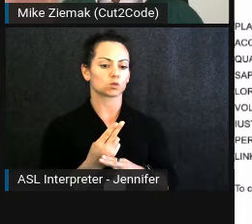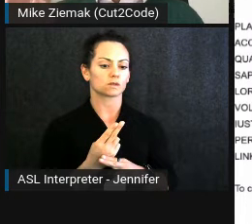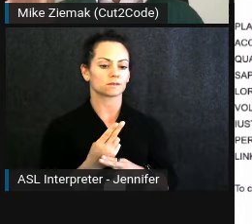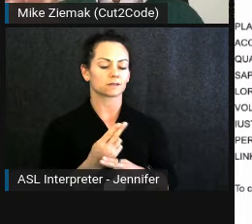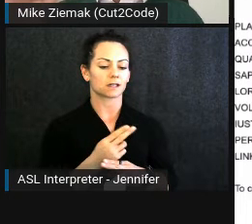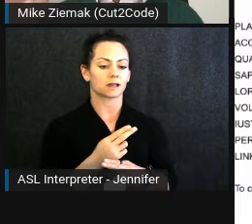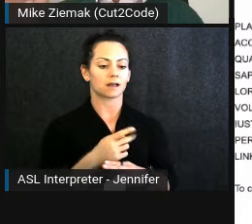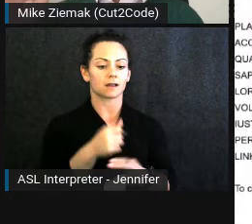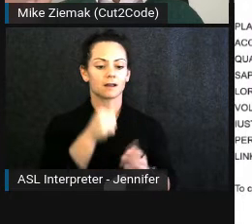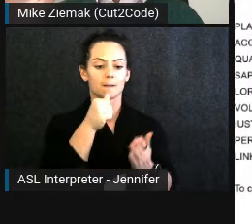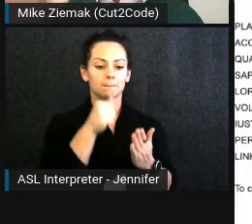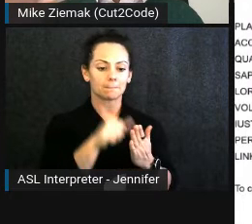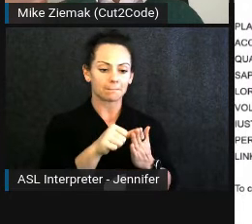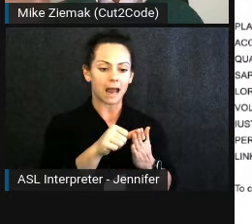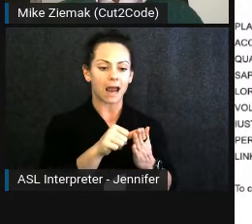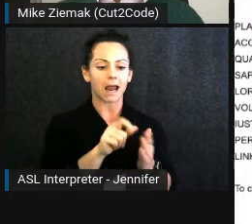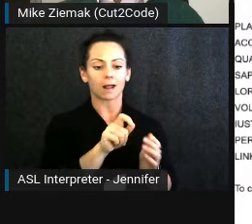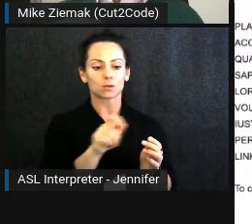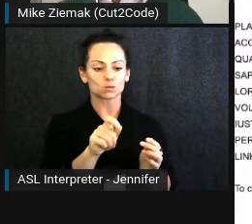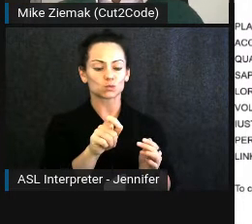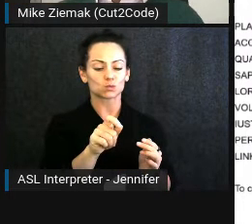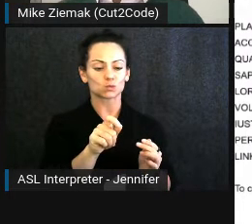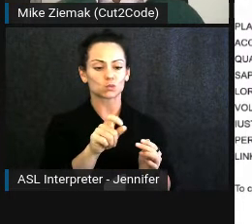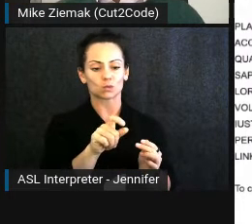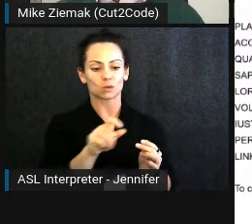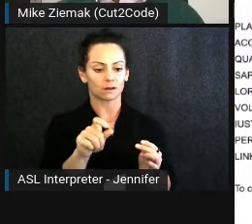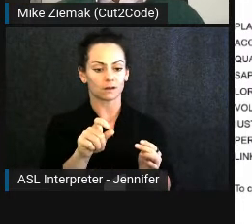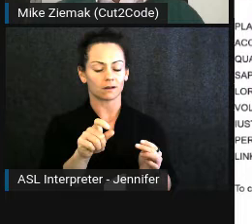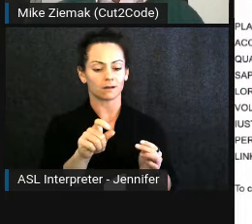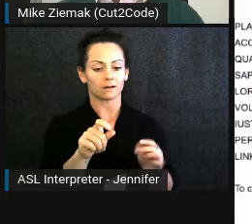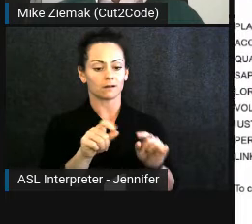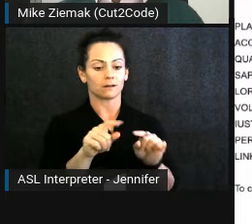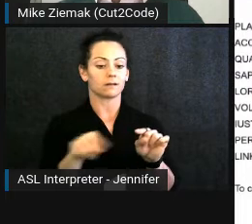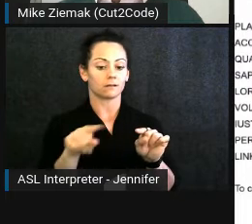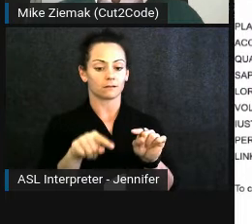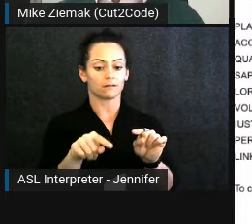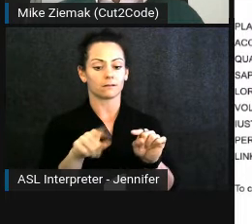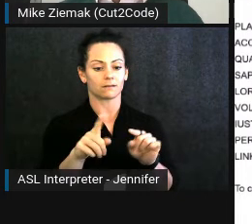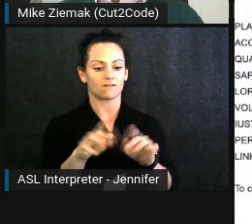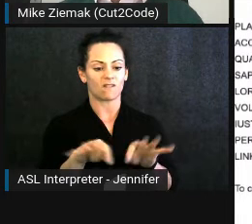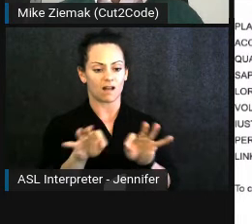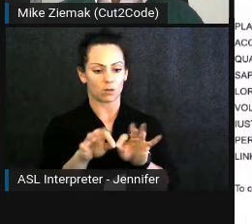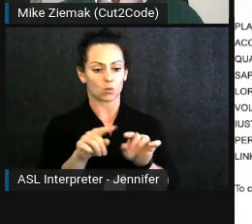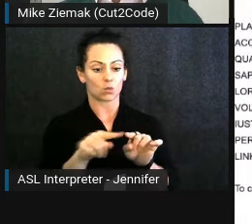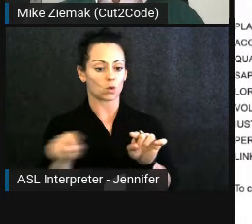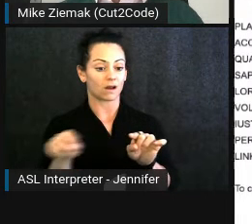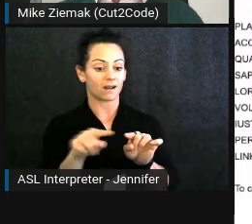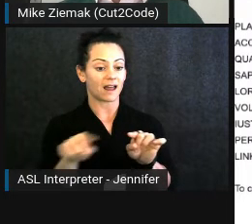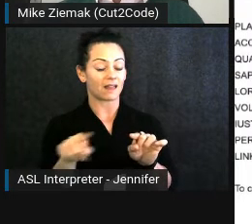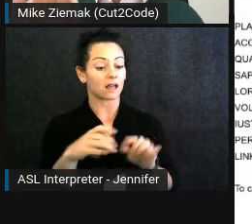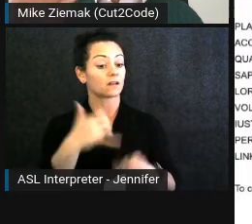prefix in the href value. For the phone numbers, these should be using a tel: